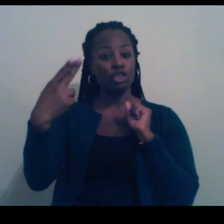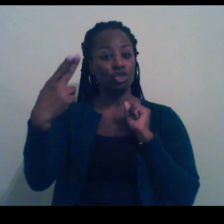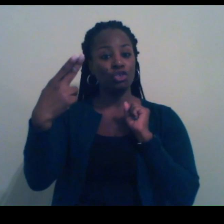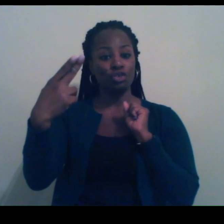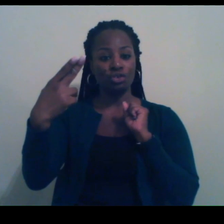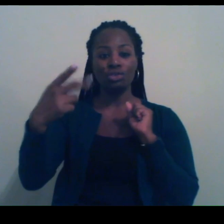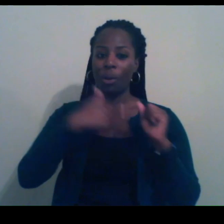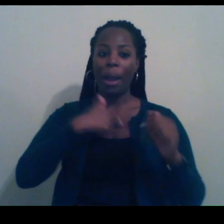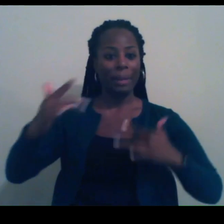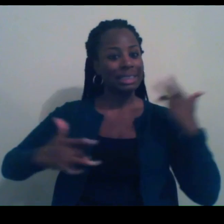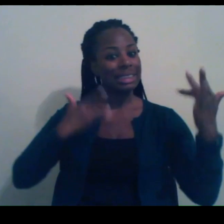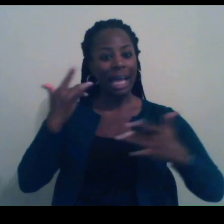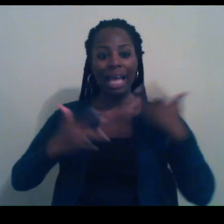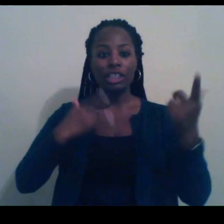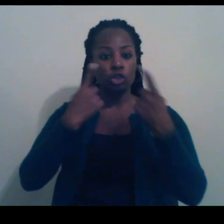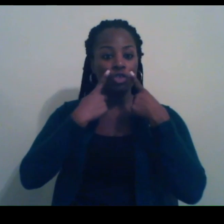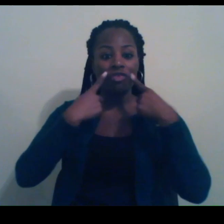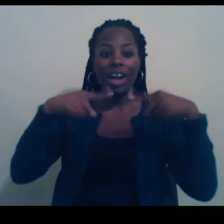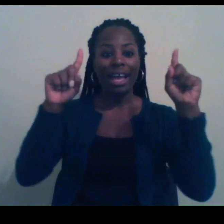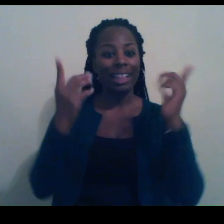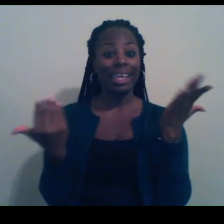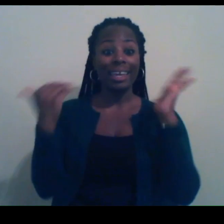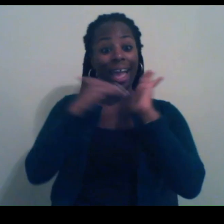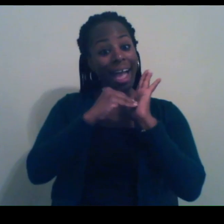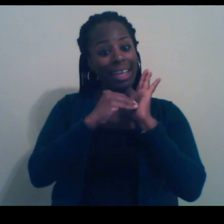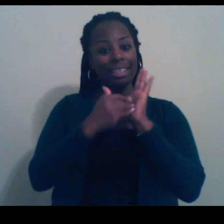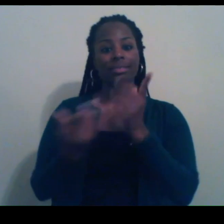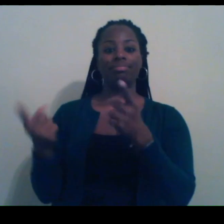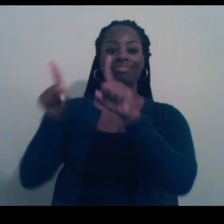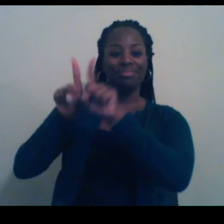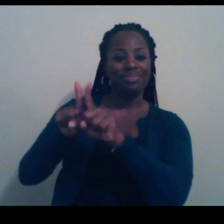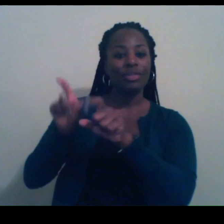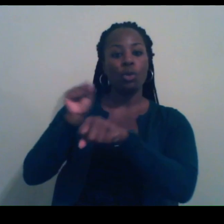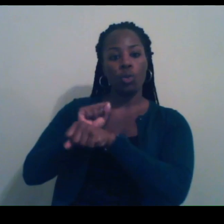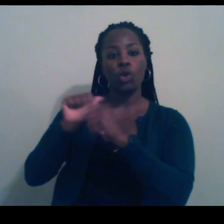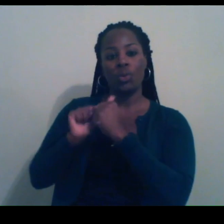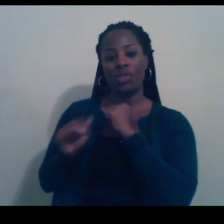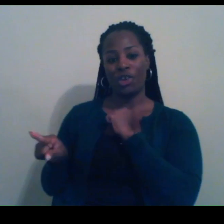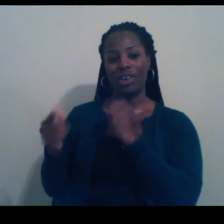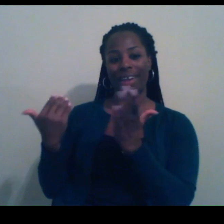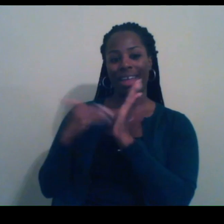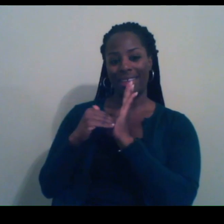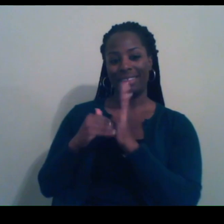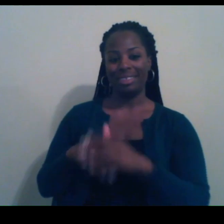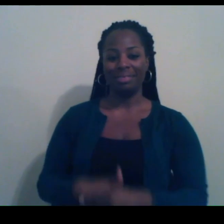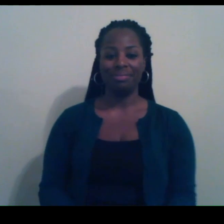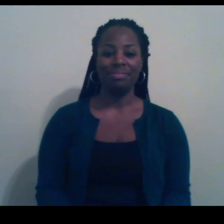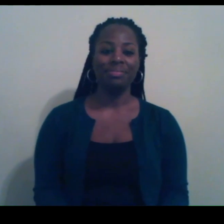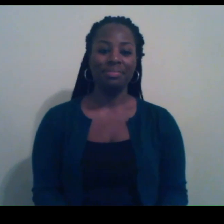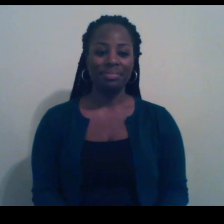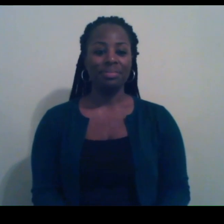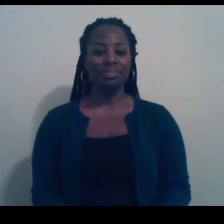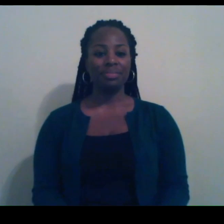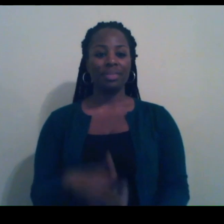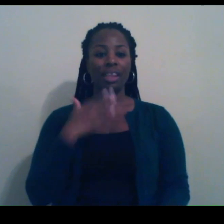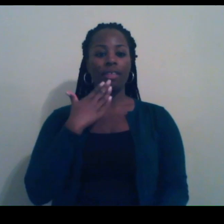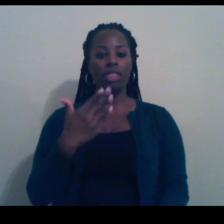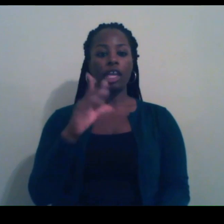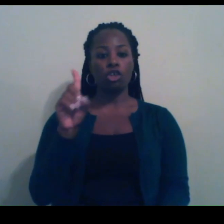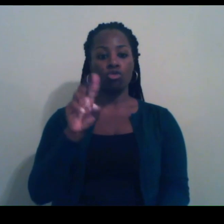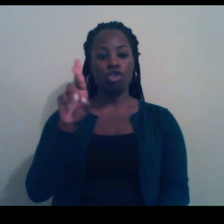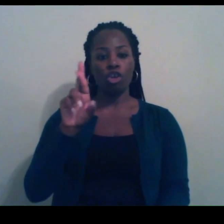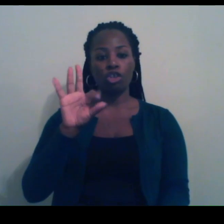I am to finally once again get back and being a partner with Debbie Burks thank you Dr. Fauci